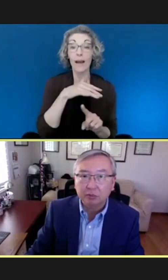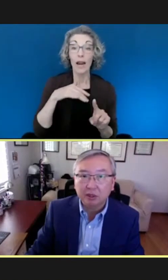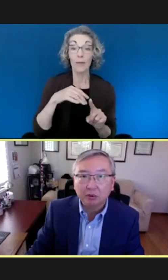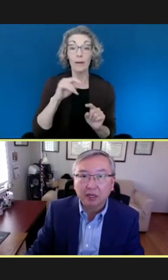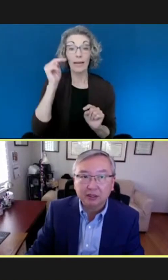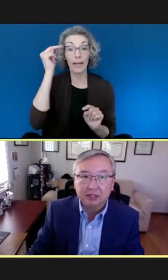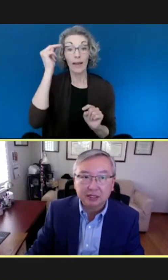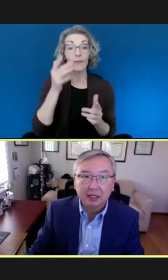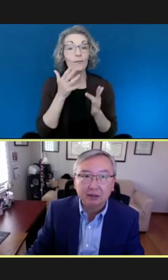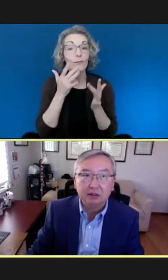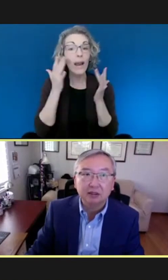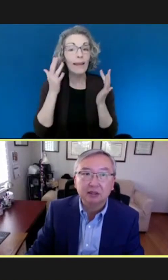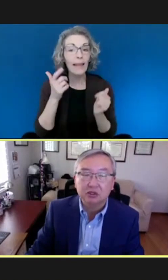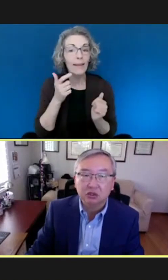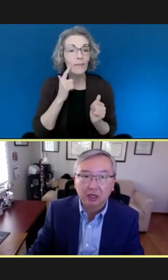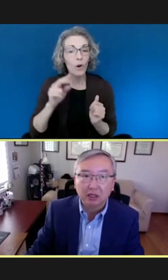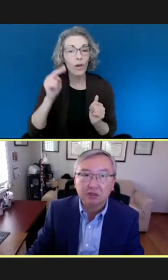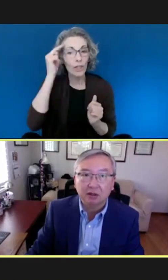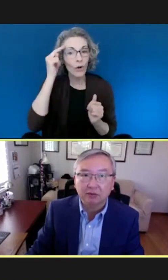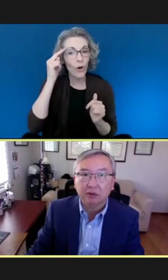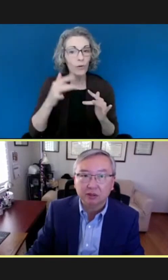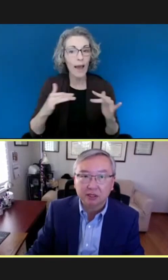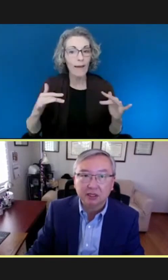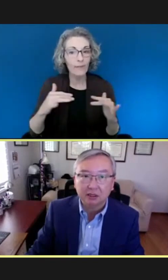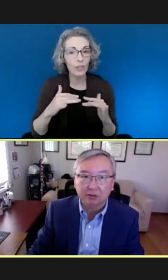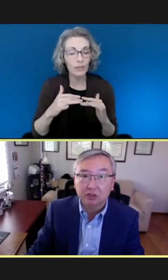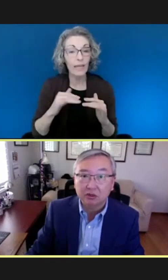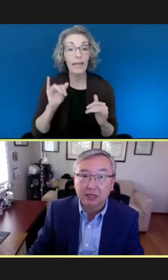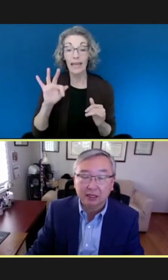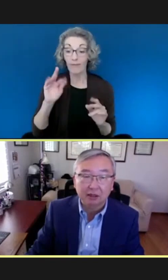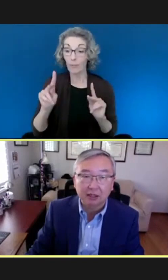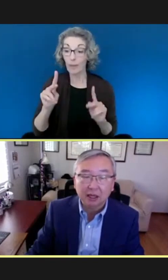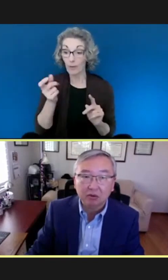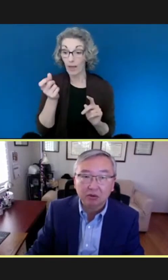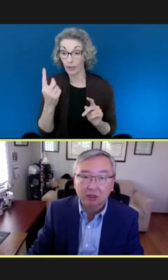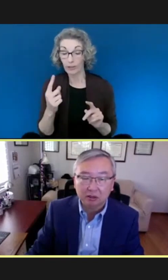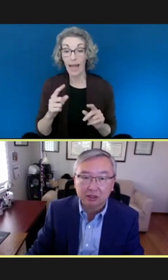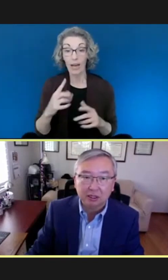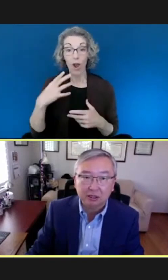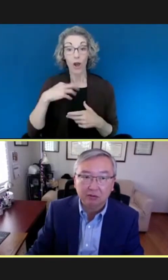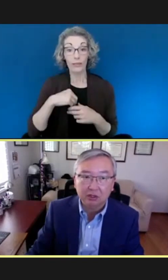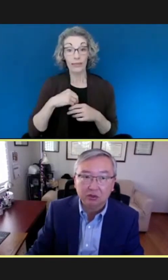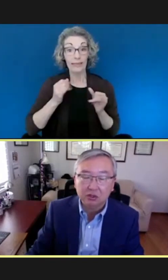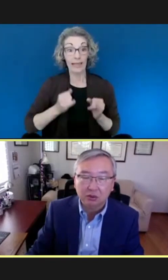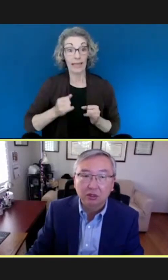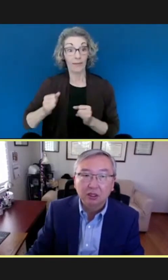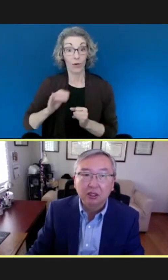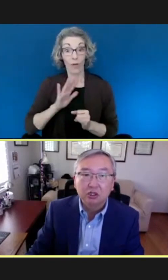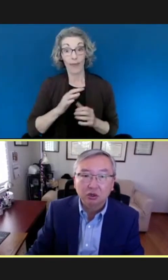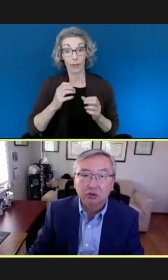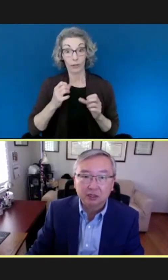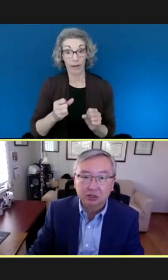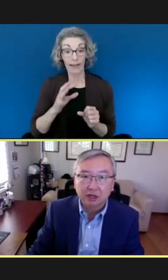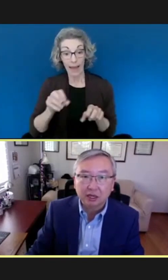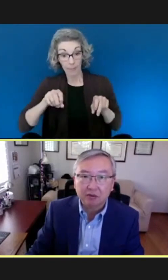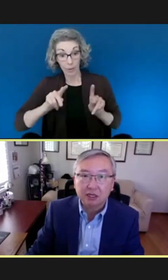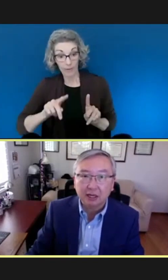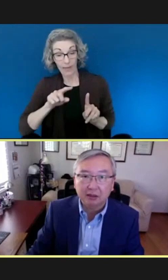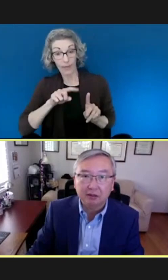when people understand the strengths of autistic individuals. And allow autistic individuals to show their strengths and